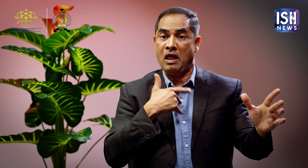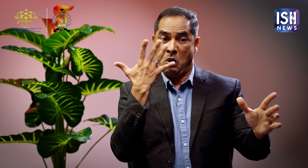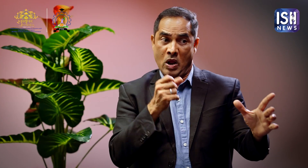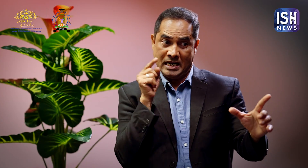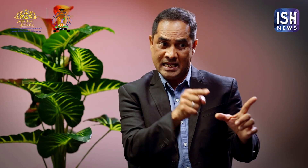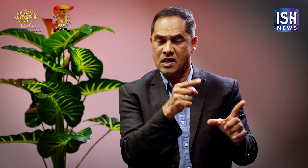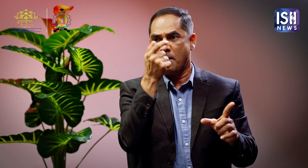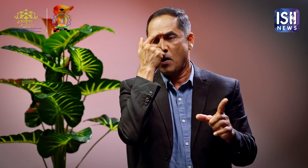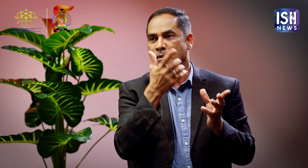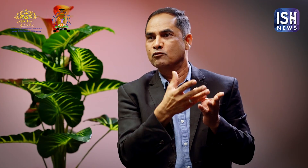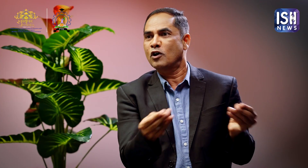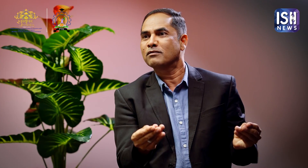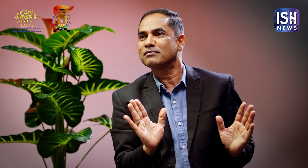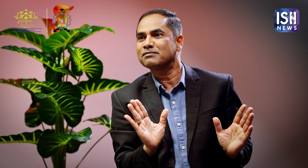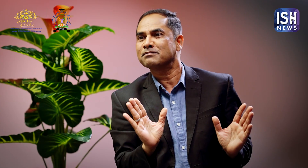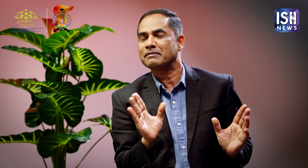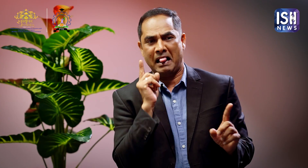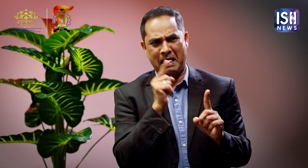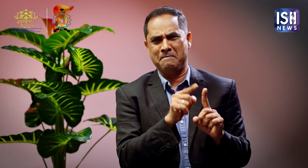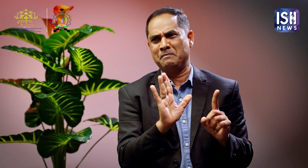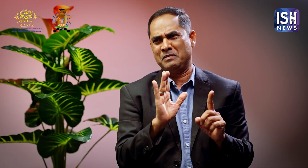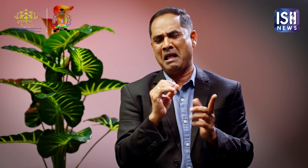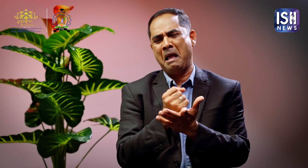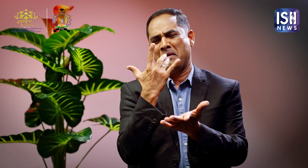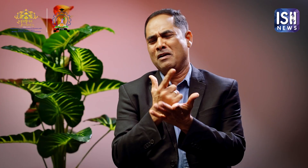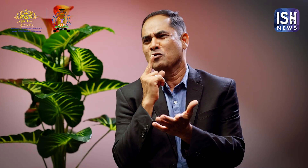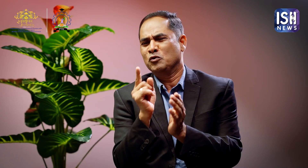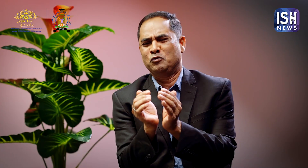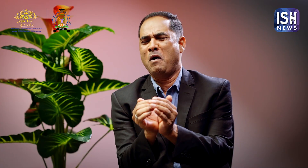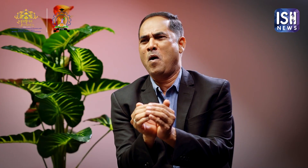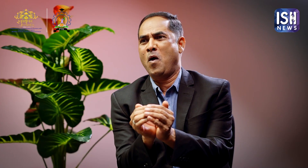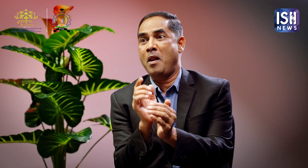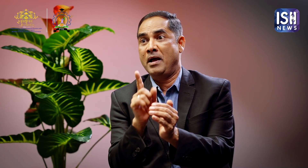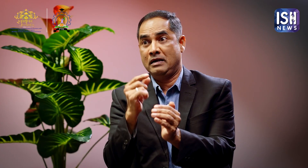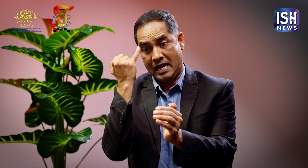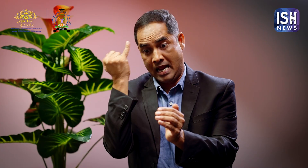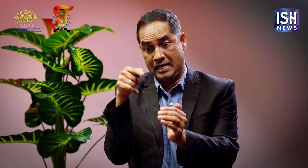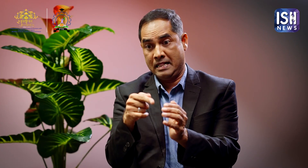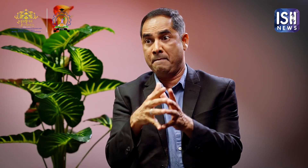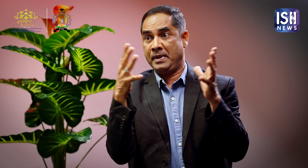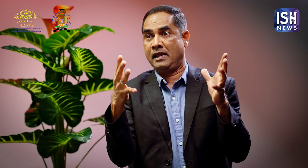This understanding drove my determination to revolutionize the system. That was my goal. While Happy Hands School may be small, its concept is powerful.